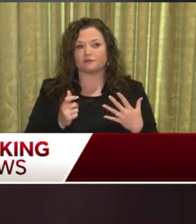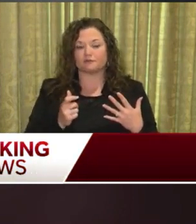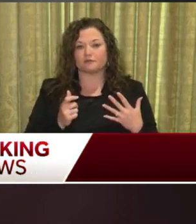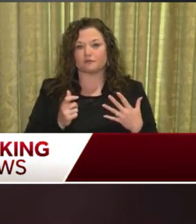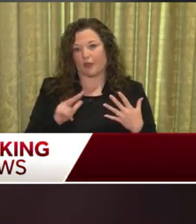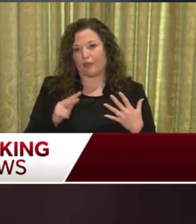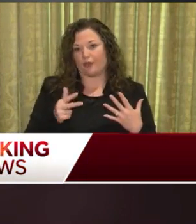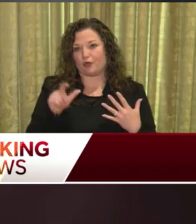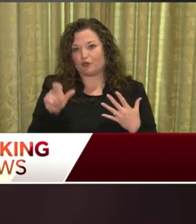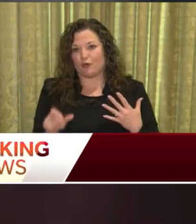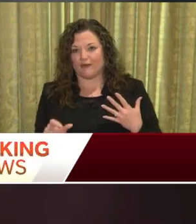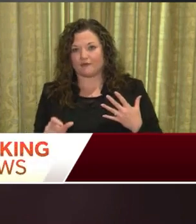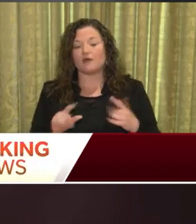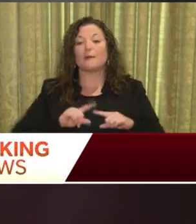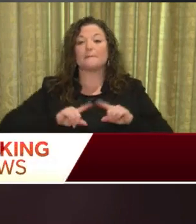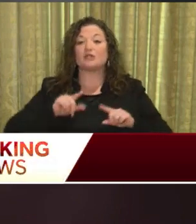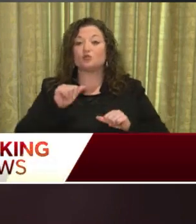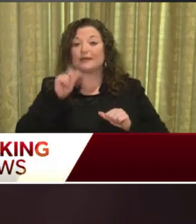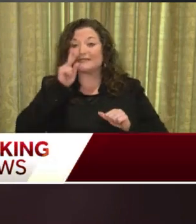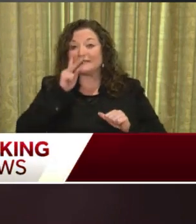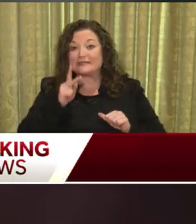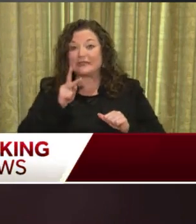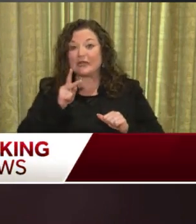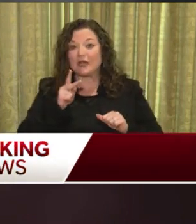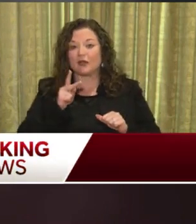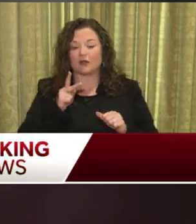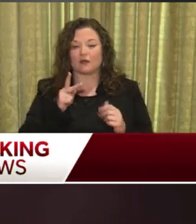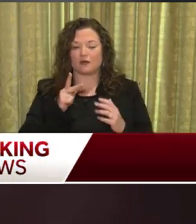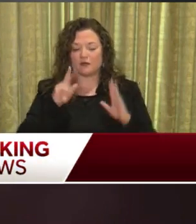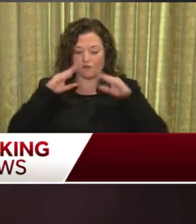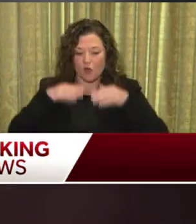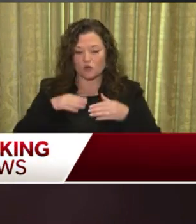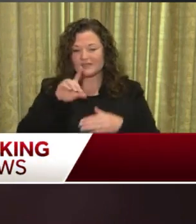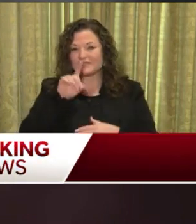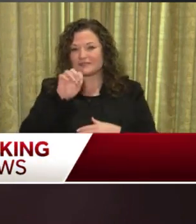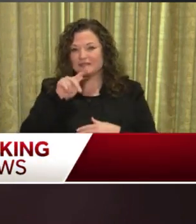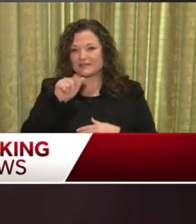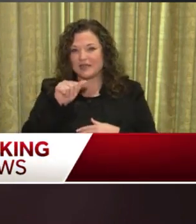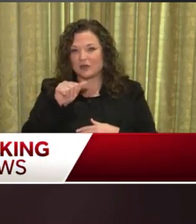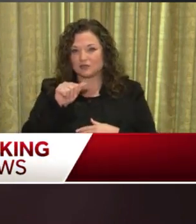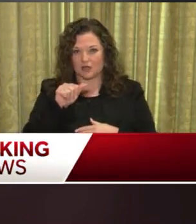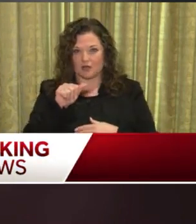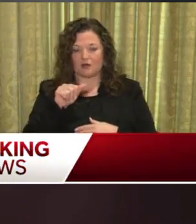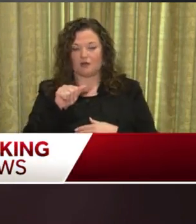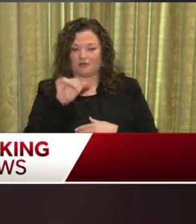HAS A JUST A LITTLE BIT THERE’S IN THE THIRD BAR GRA,PH BUT YOU